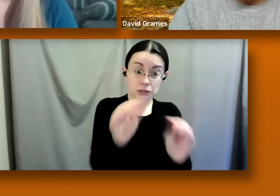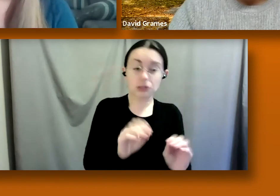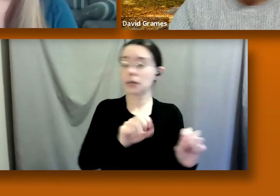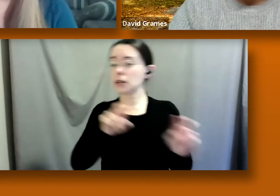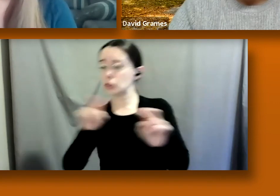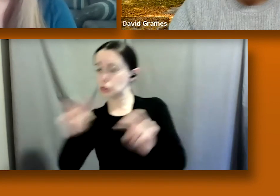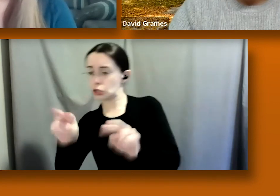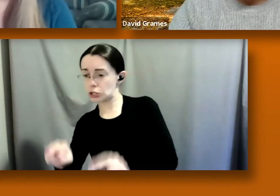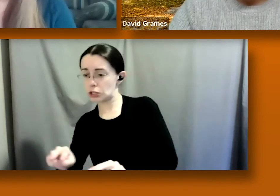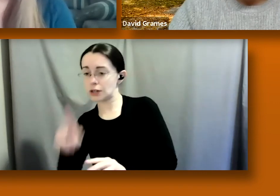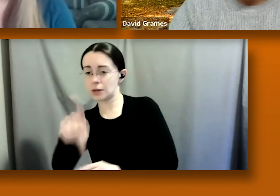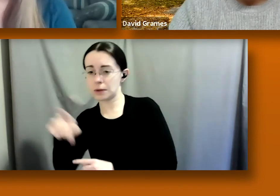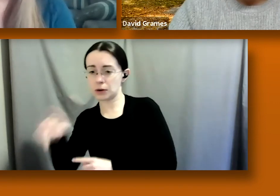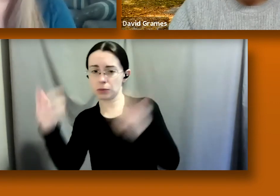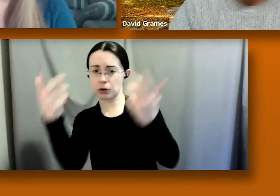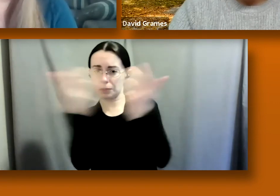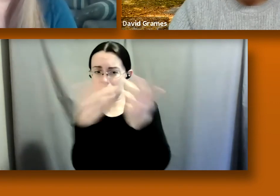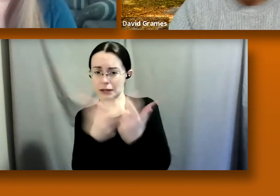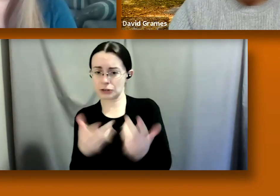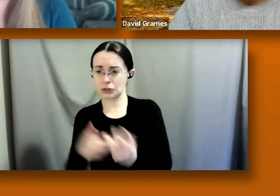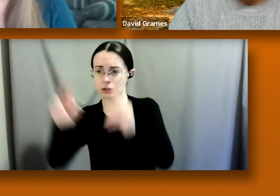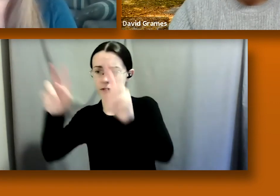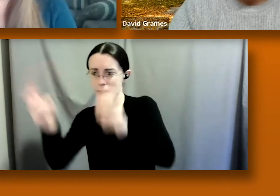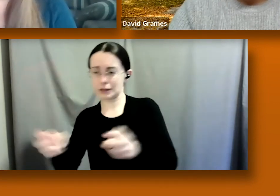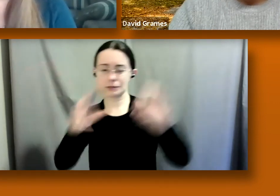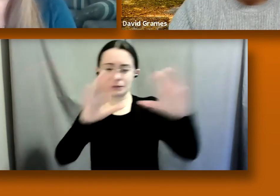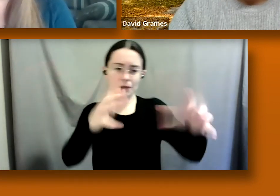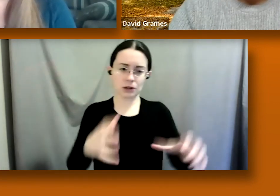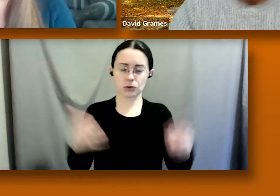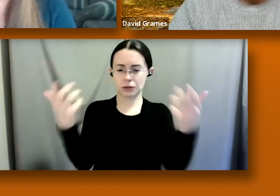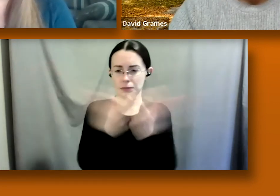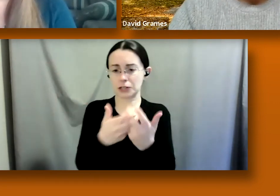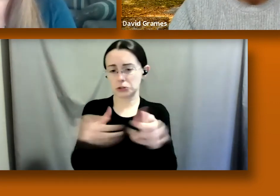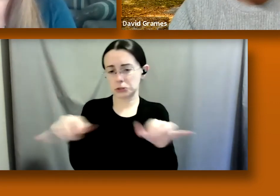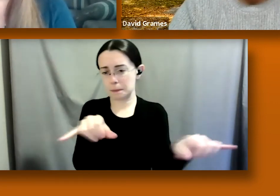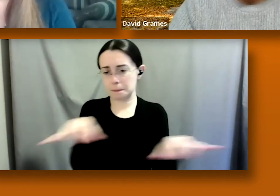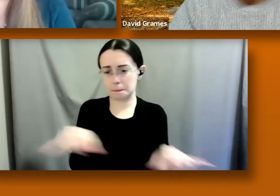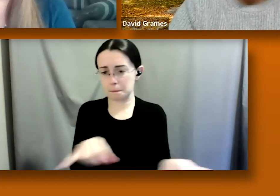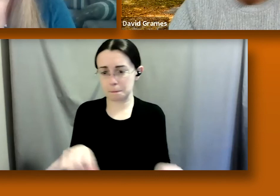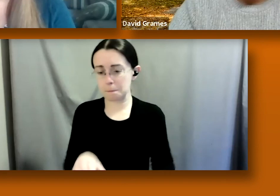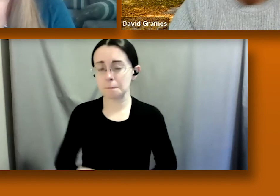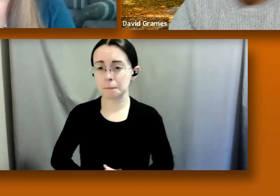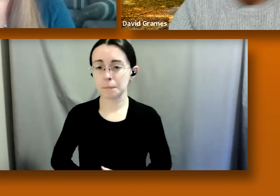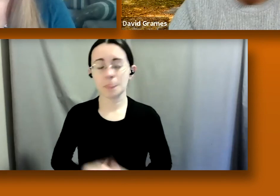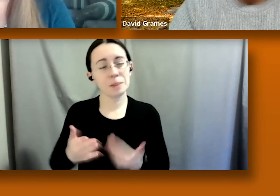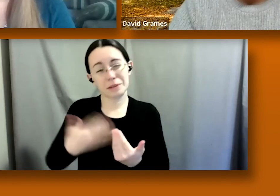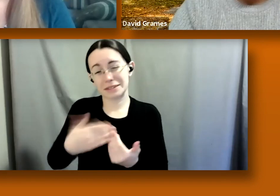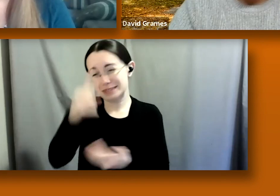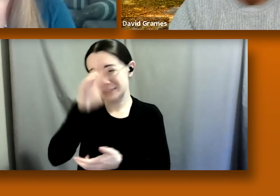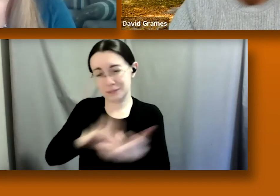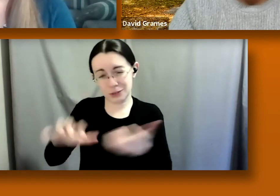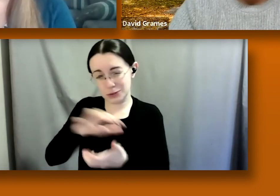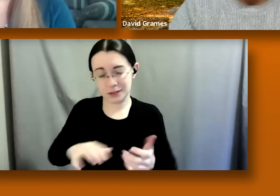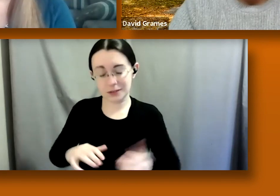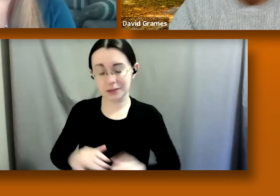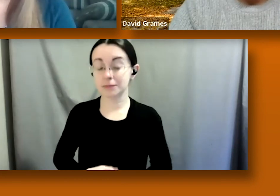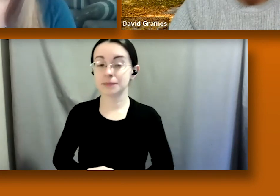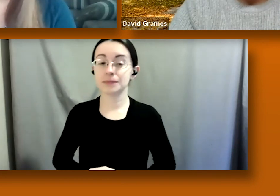Um, it does get very confusing. David: Yeah. A good general rule of thumb is, if they're not an RIT employee,